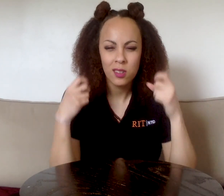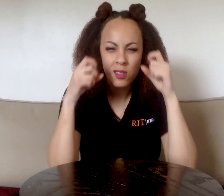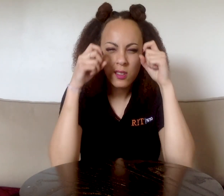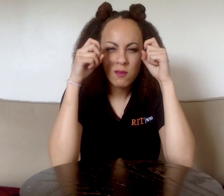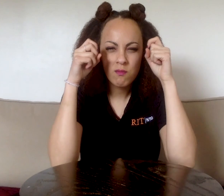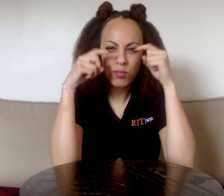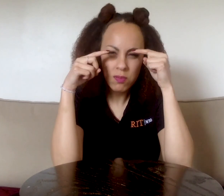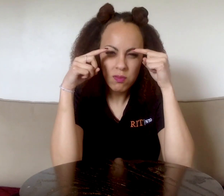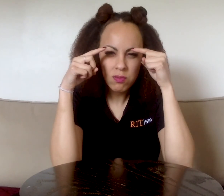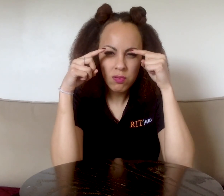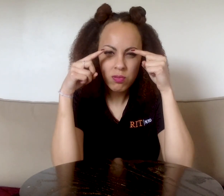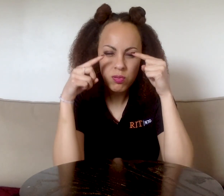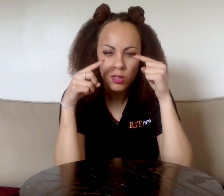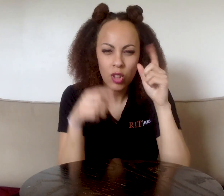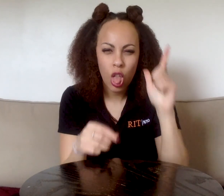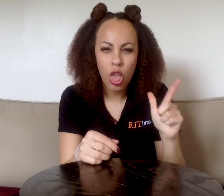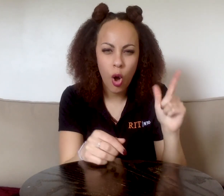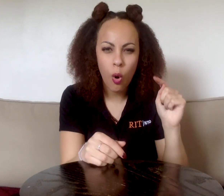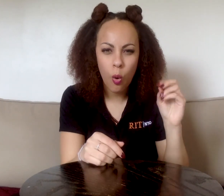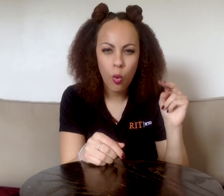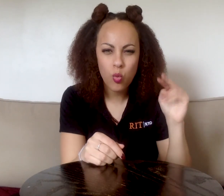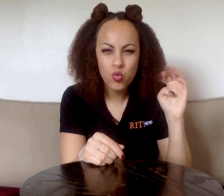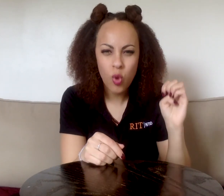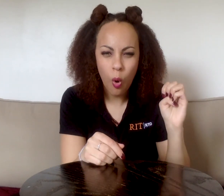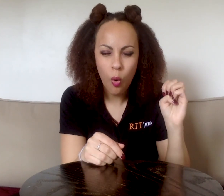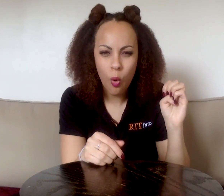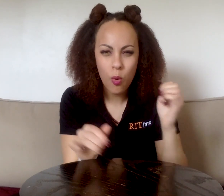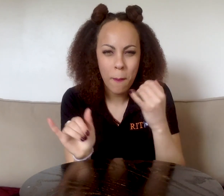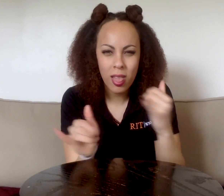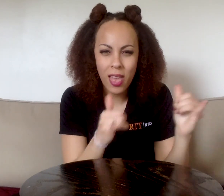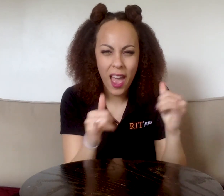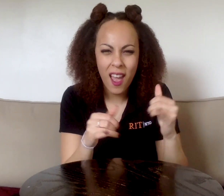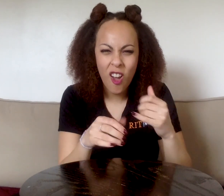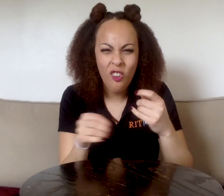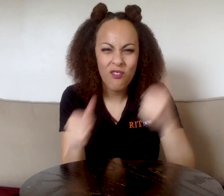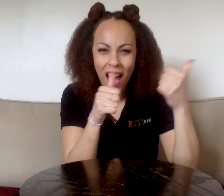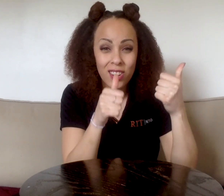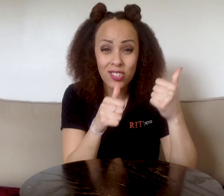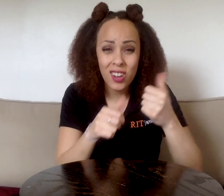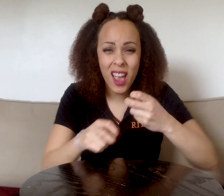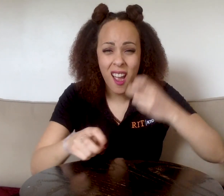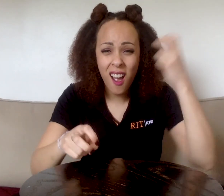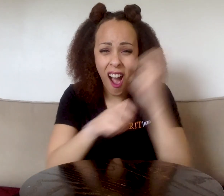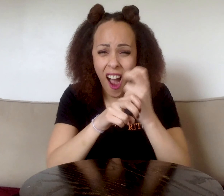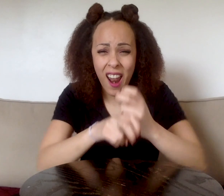Slowly, lean forward, contort your face with furrowed brows,